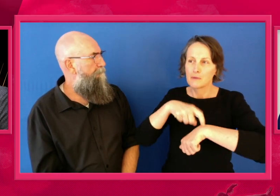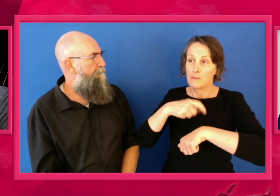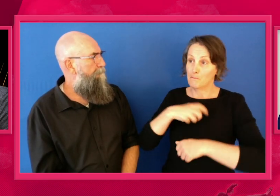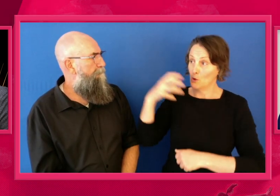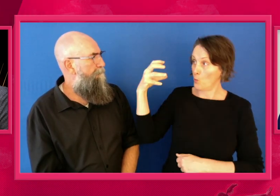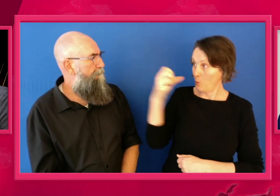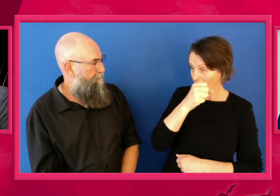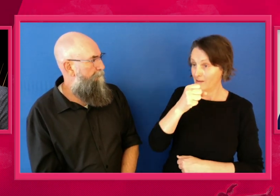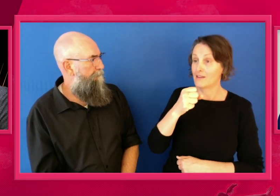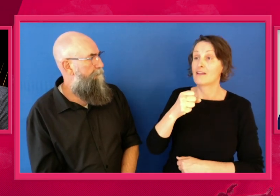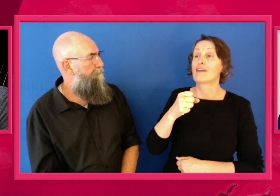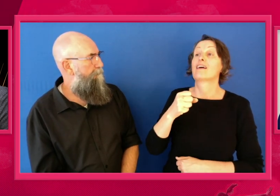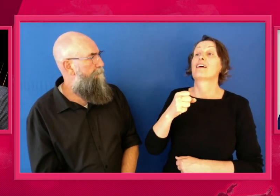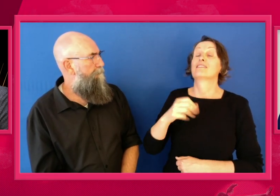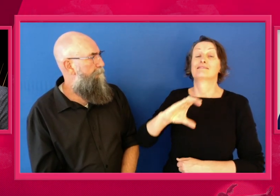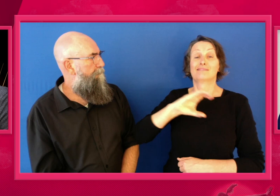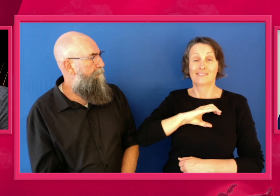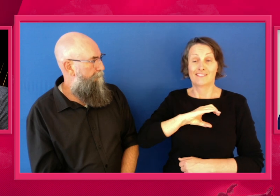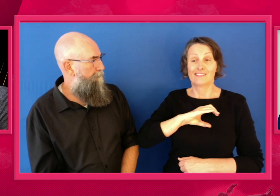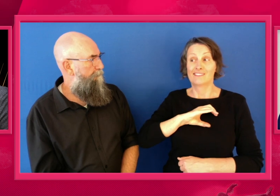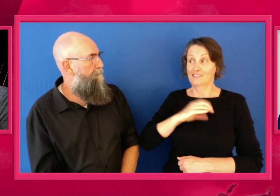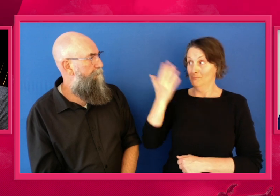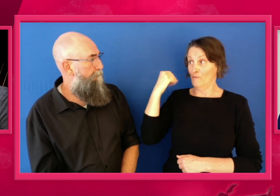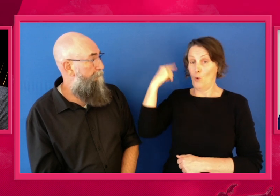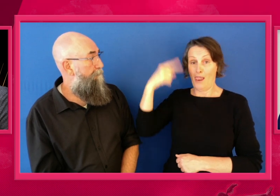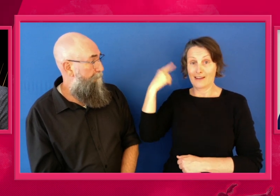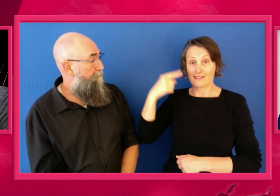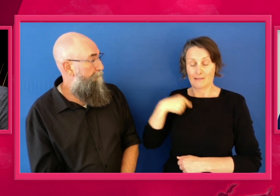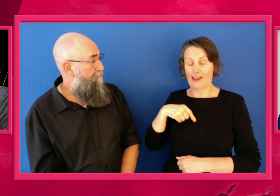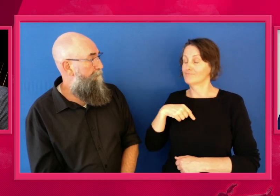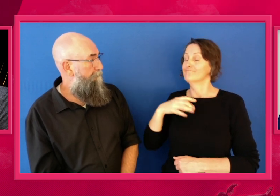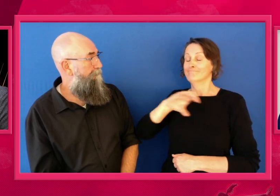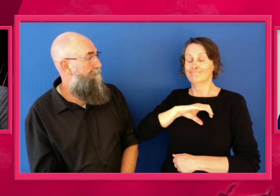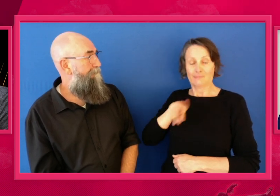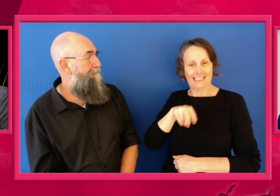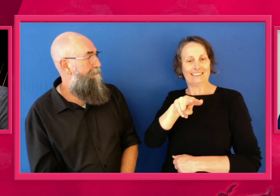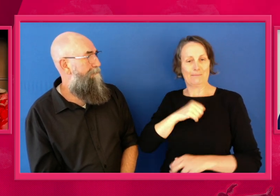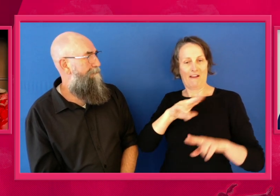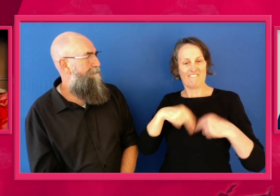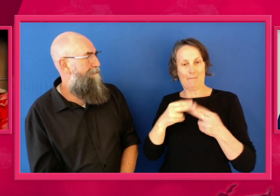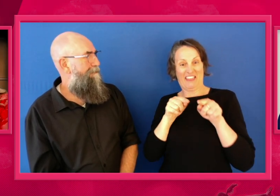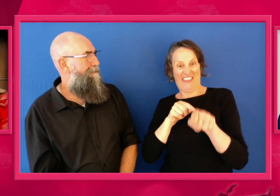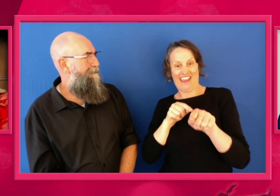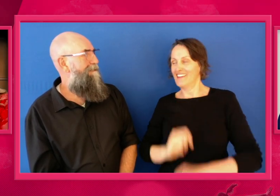my family in the stands in London. Was really amazing. Georgie Tunny: Who's your favorite teammate?